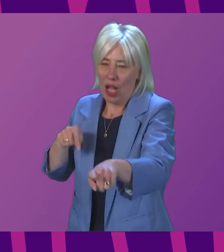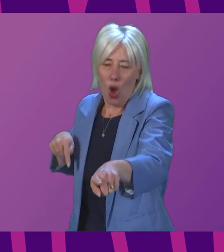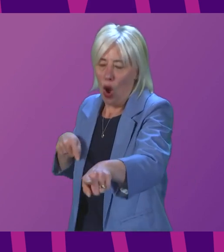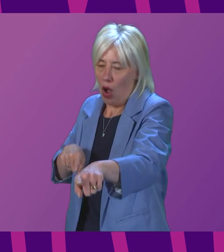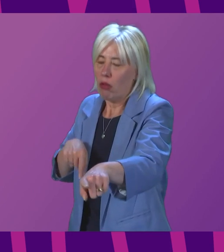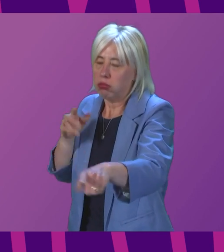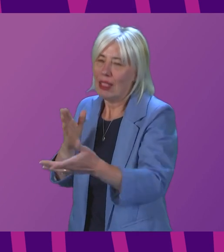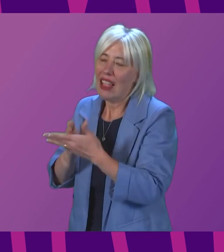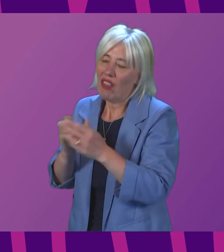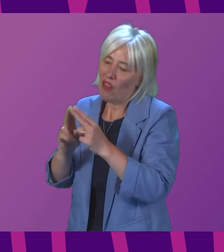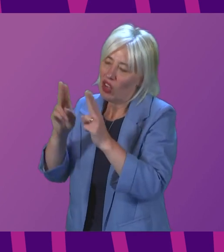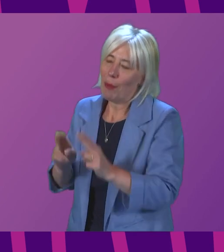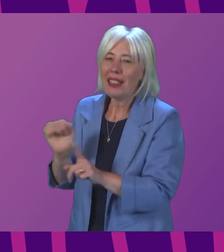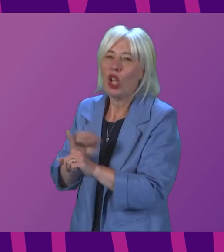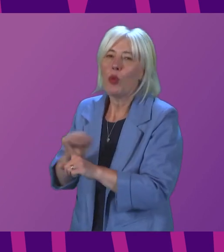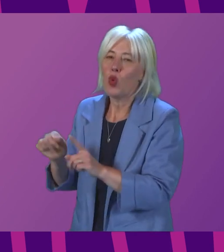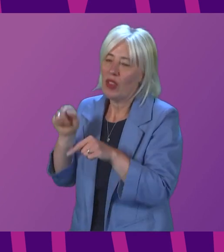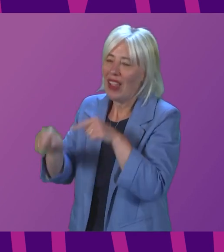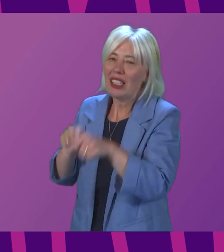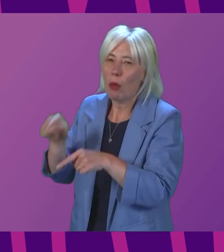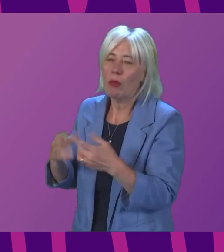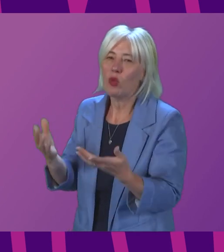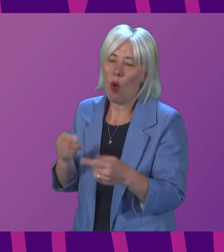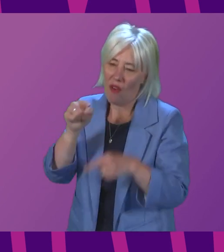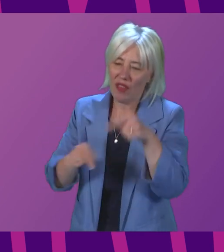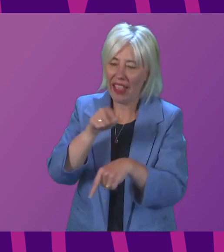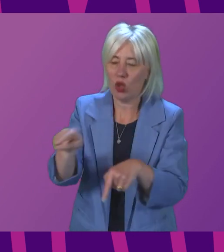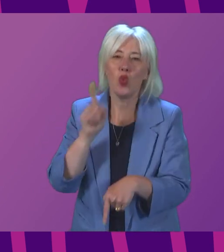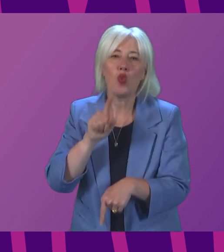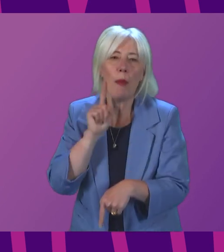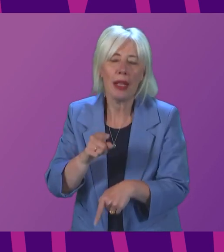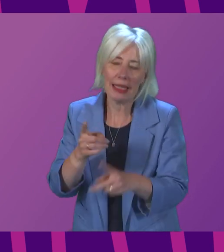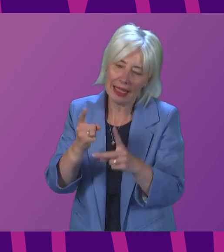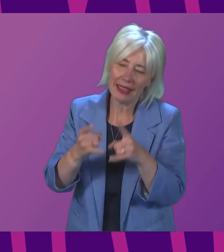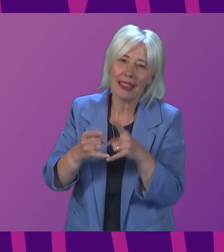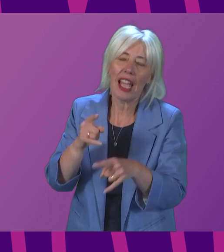of domestic abuse or violence against women and sexual violence. That is very important.